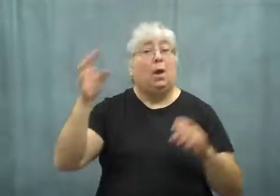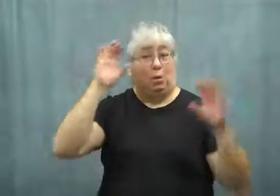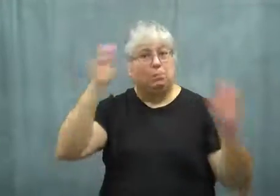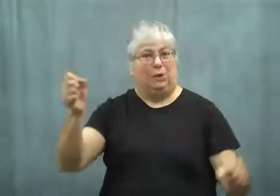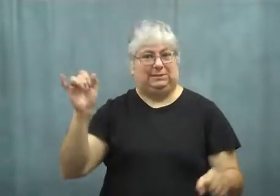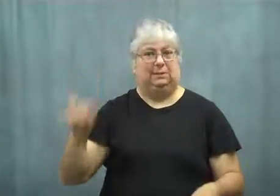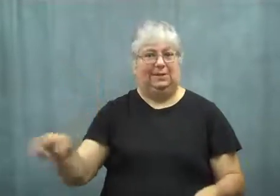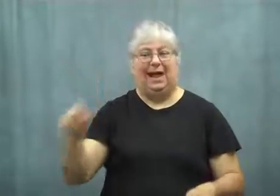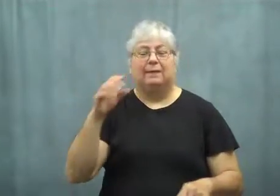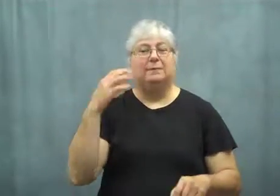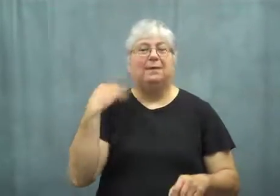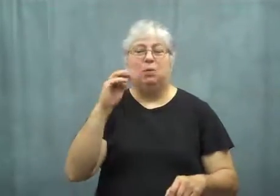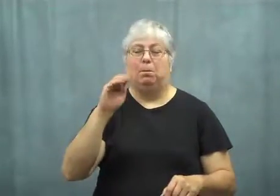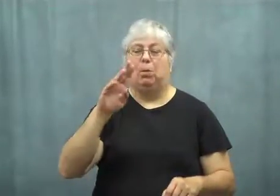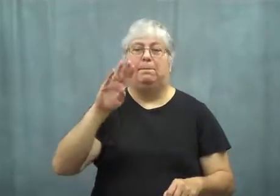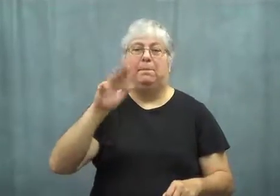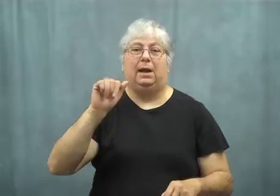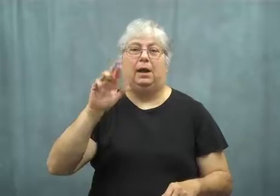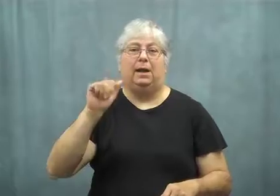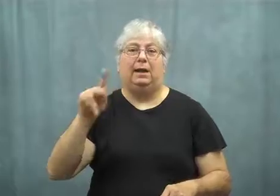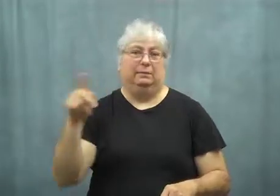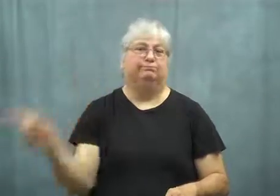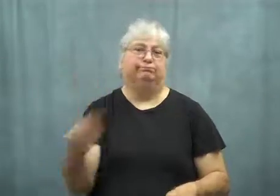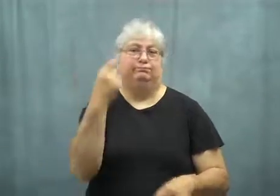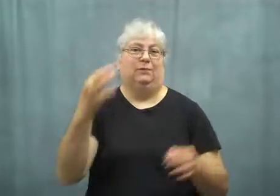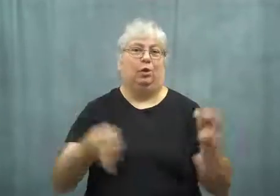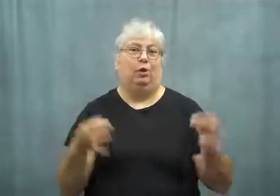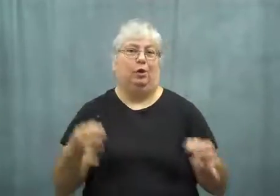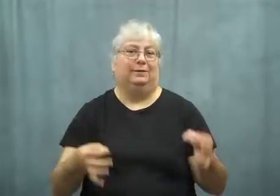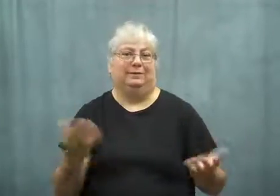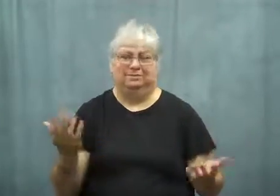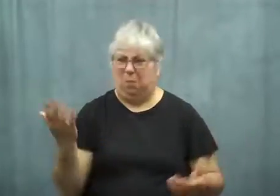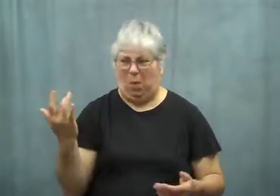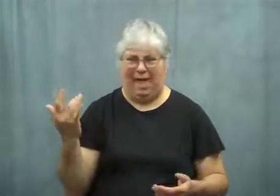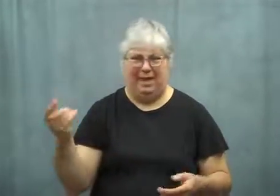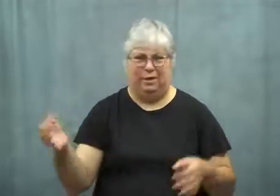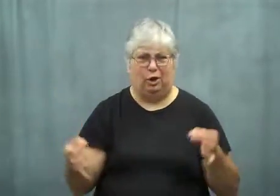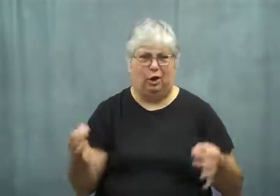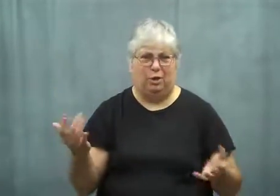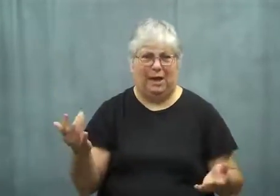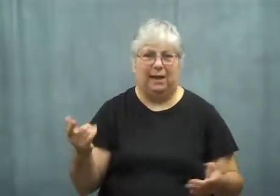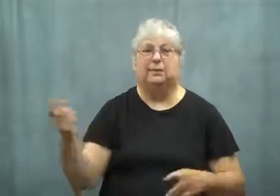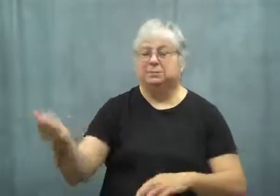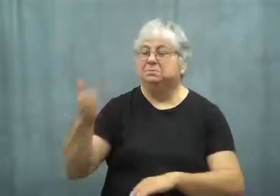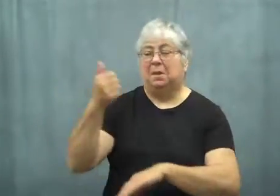The former president, Mubarak, was on trial.